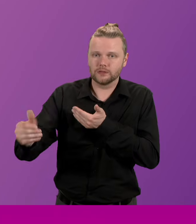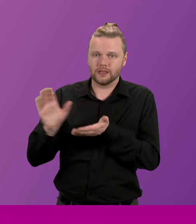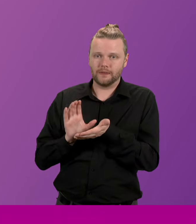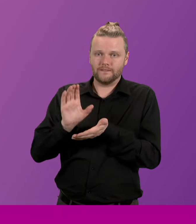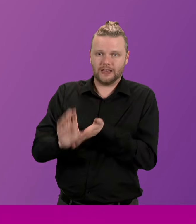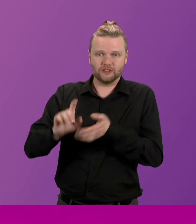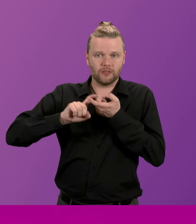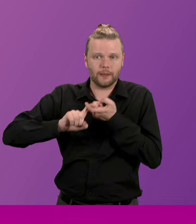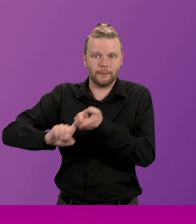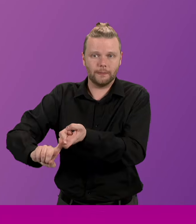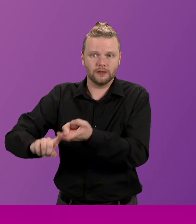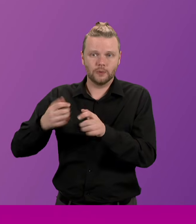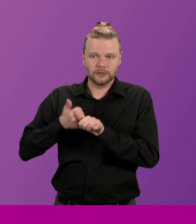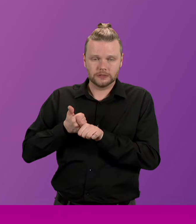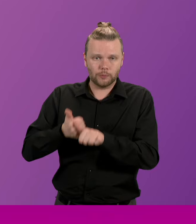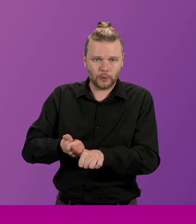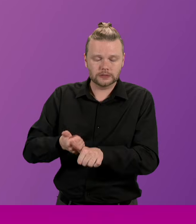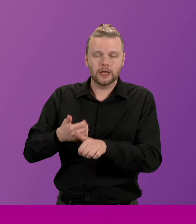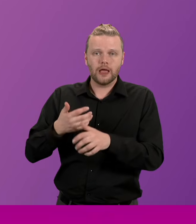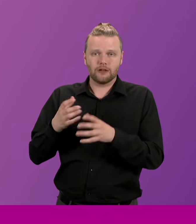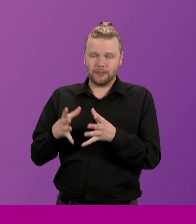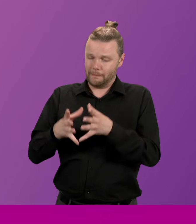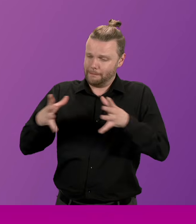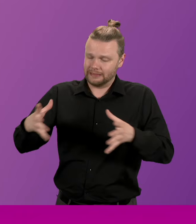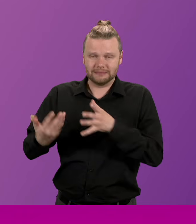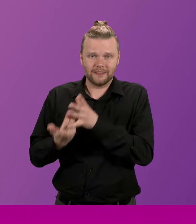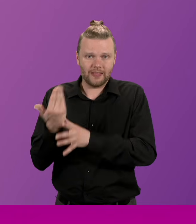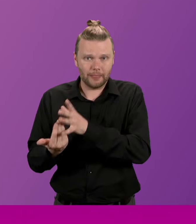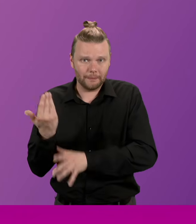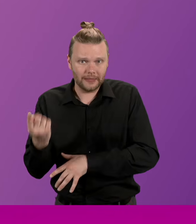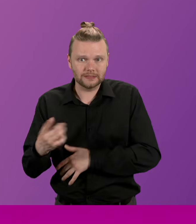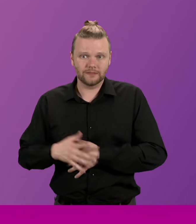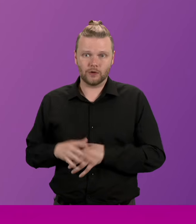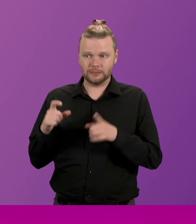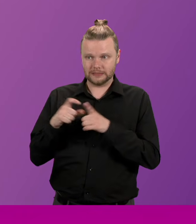to support an ambitious development by Dundee and Angus College. For absolute transparency,